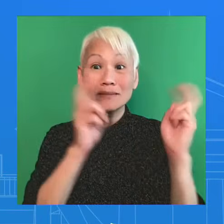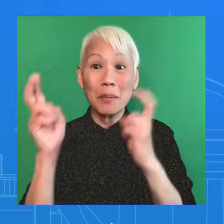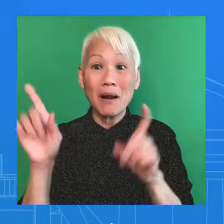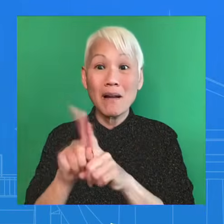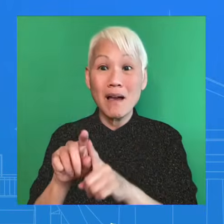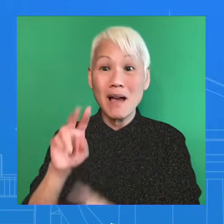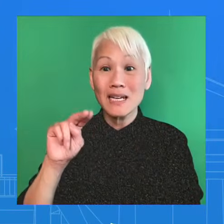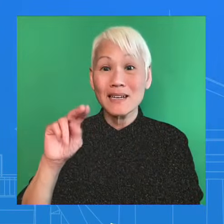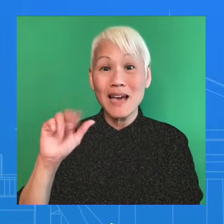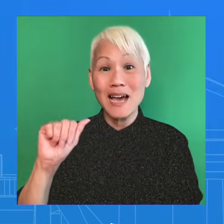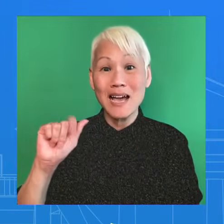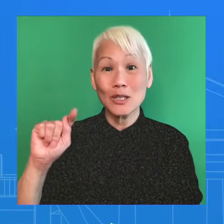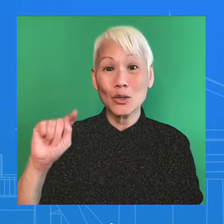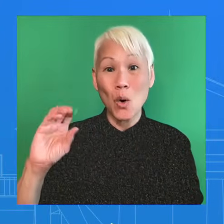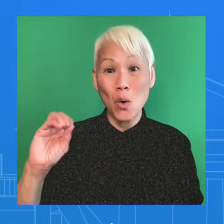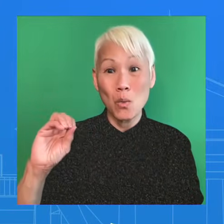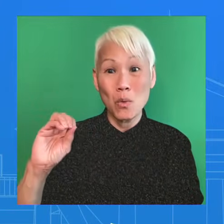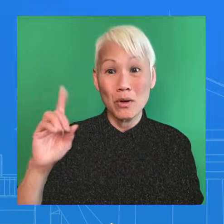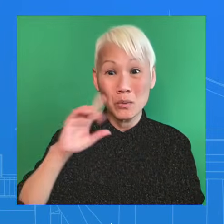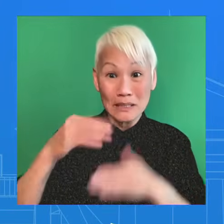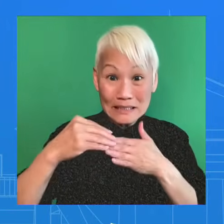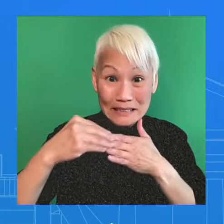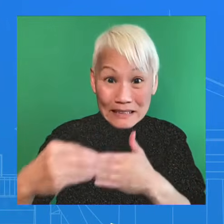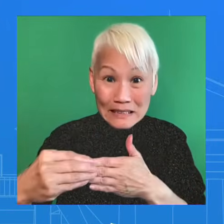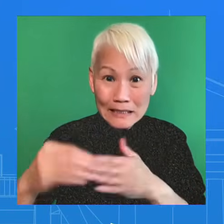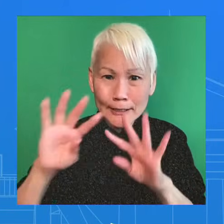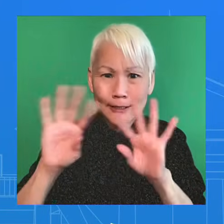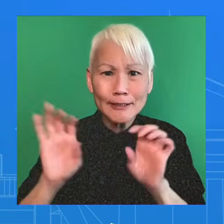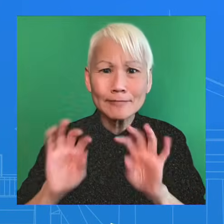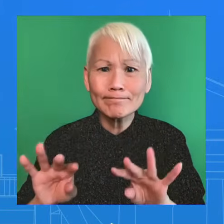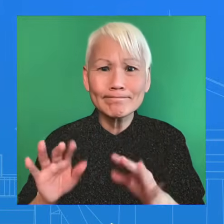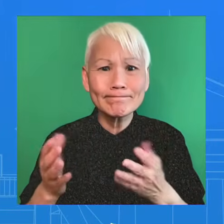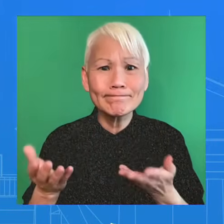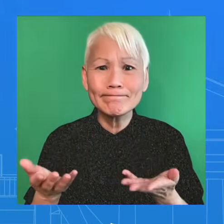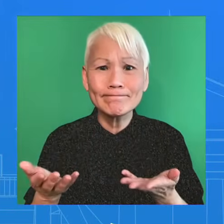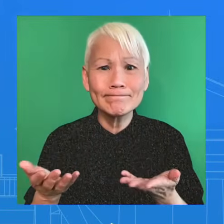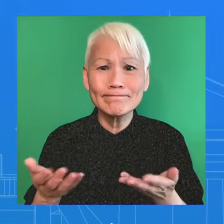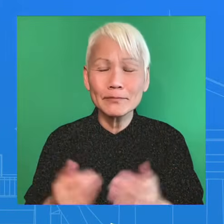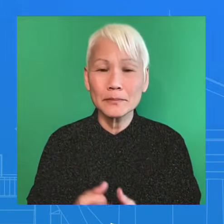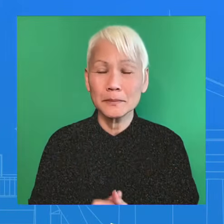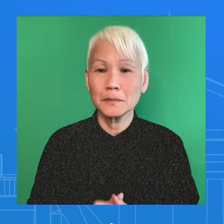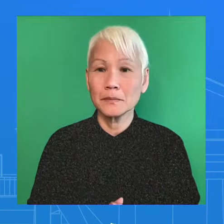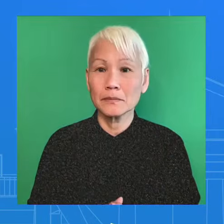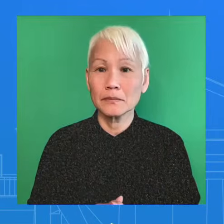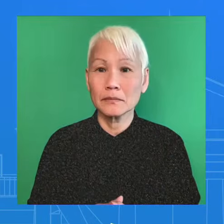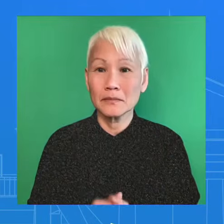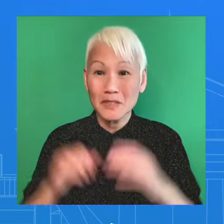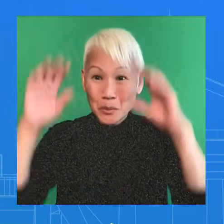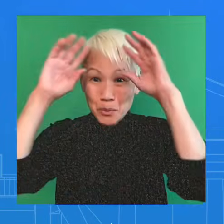about who the United States would support, and I certainly don't want to get out ahead of him on that.